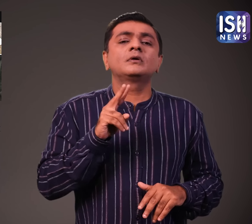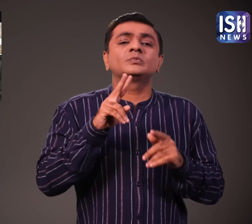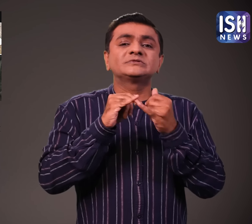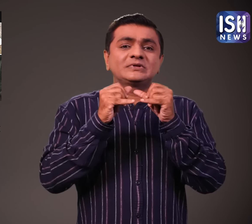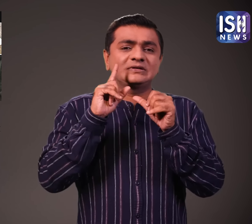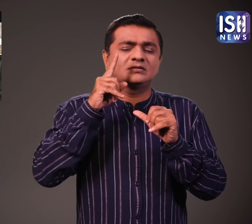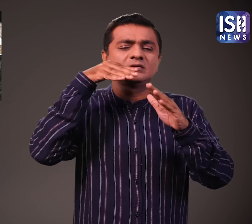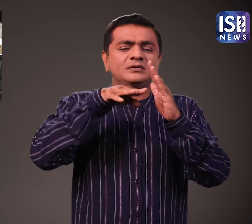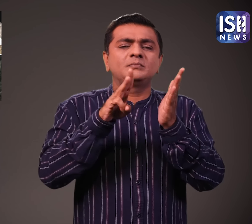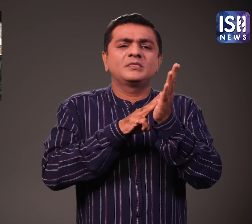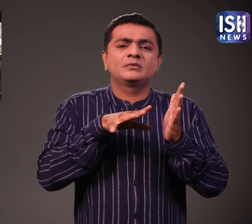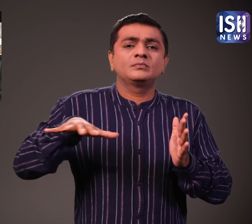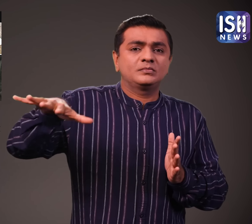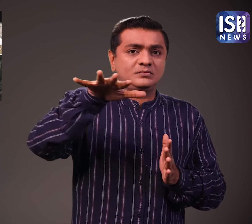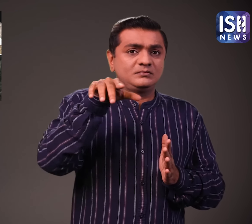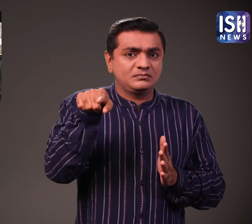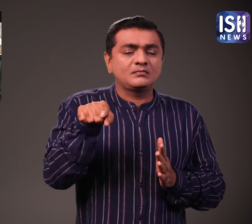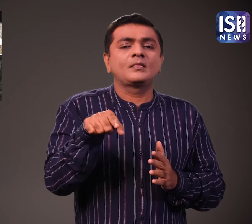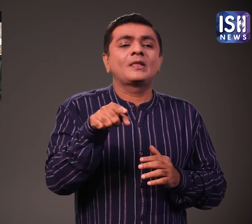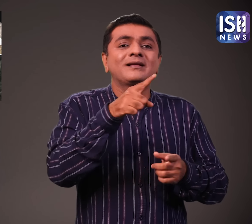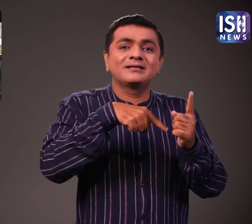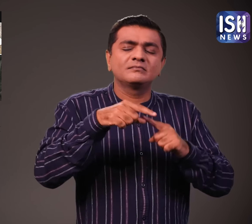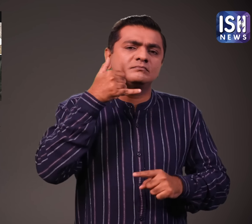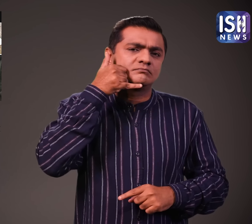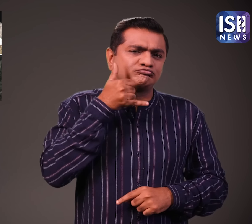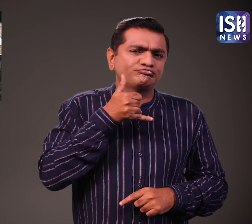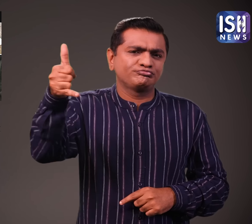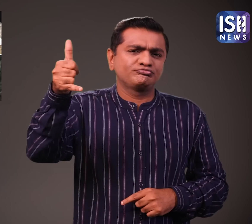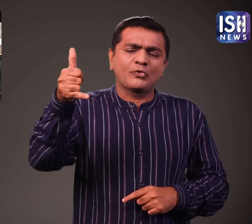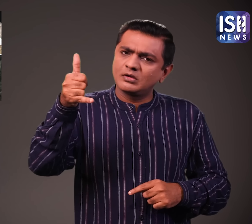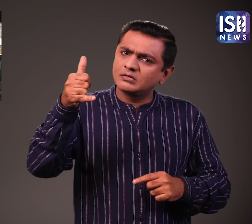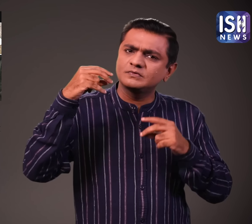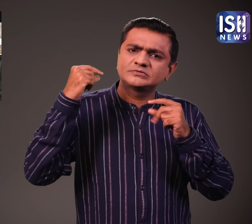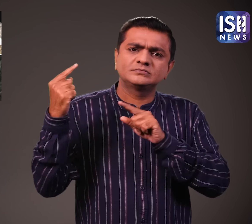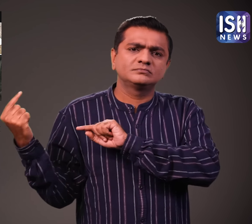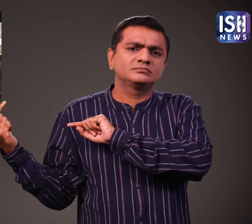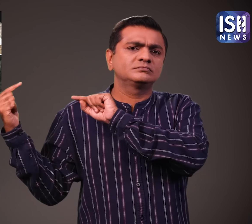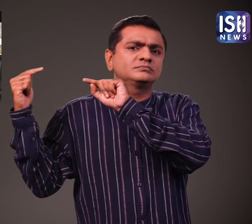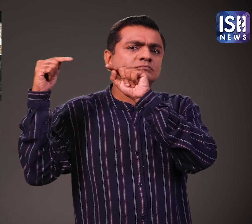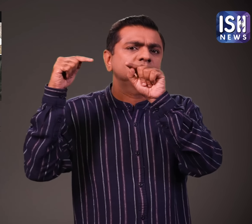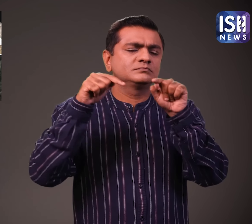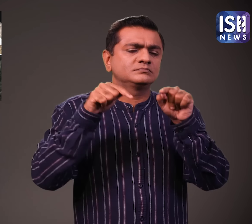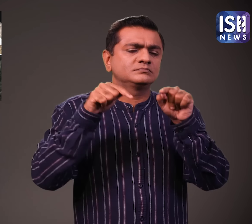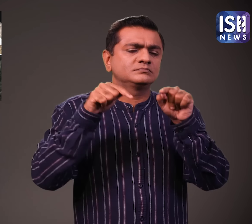The Manikpur police in Vasai were immediately alerted and they arrived at the scene.